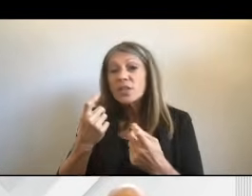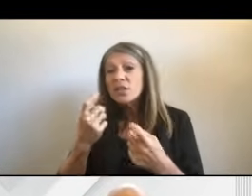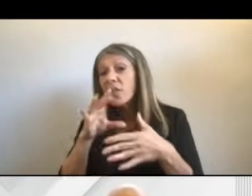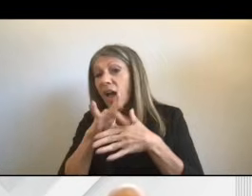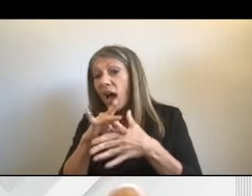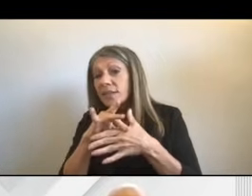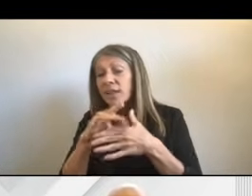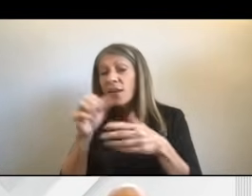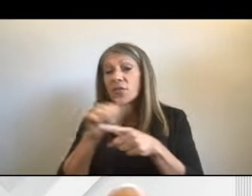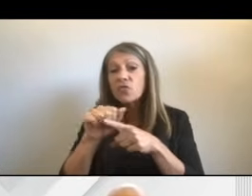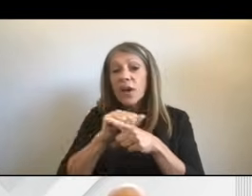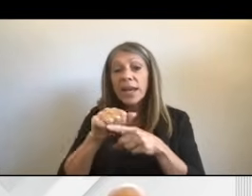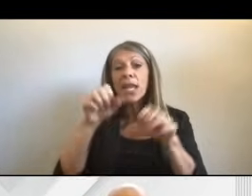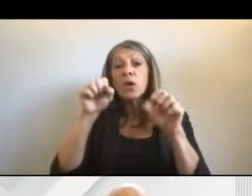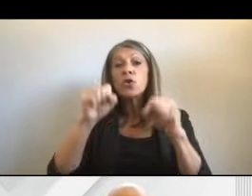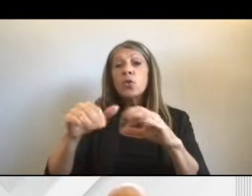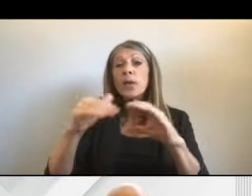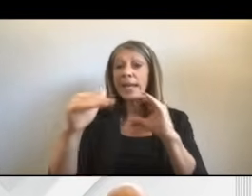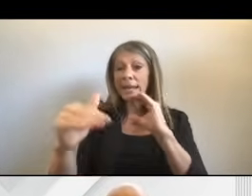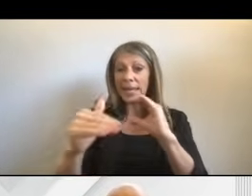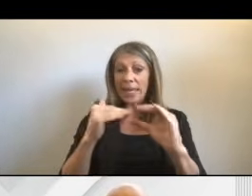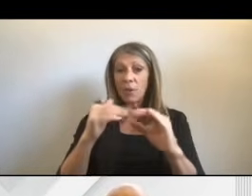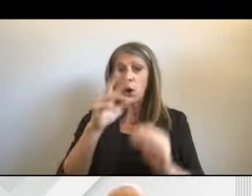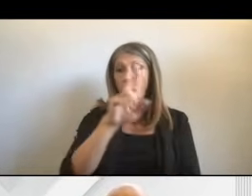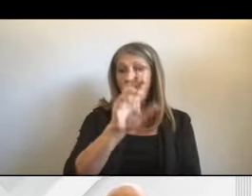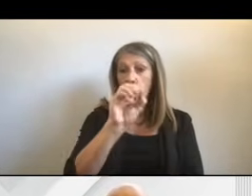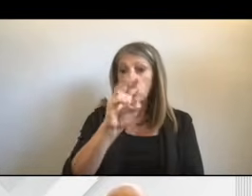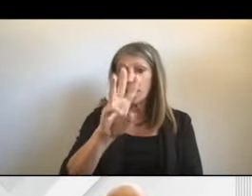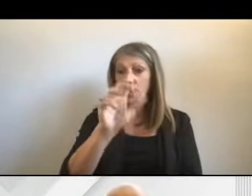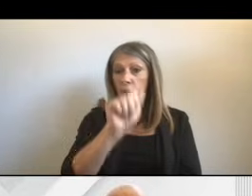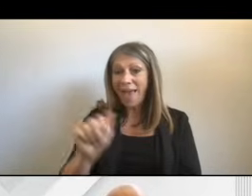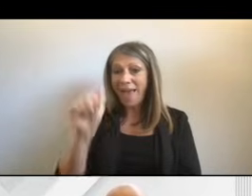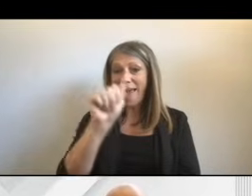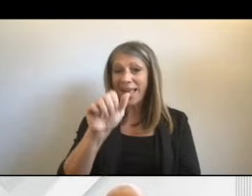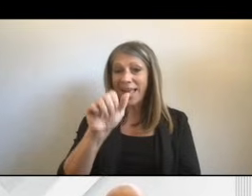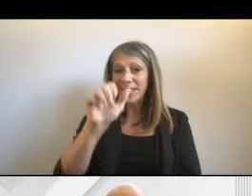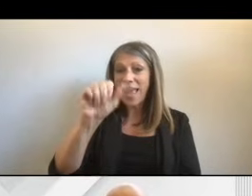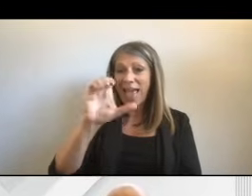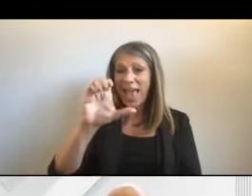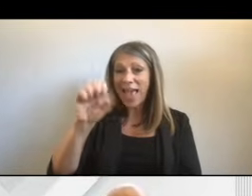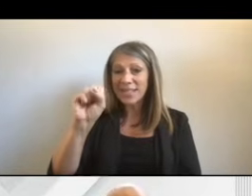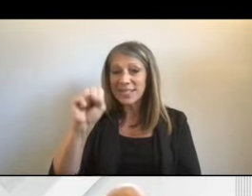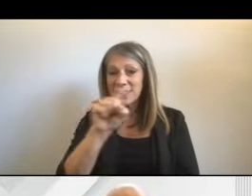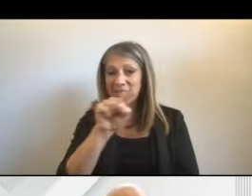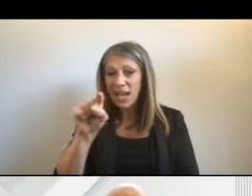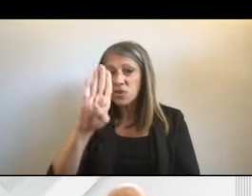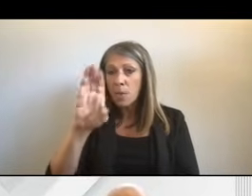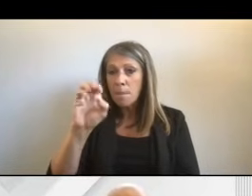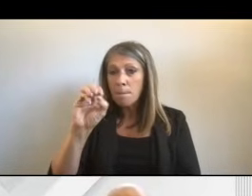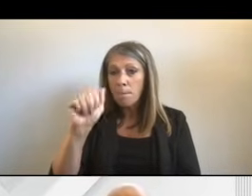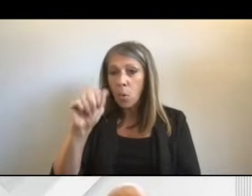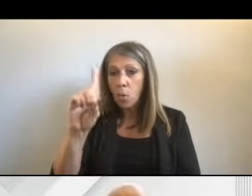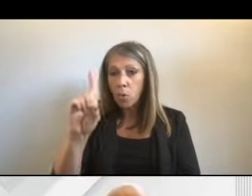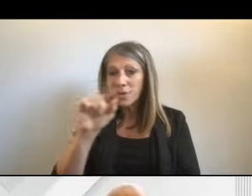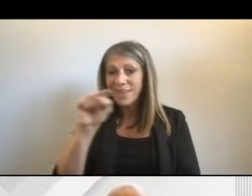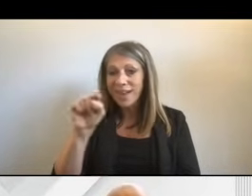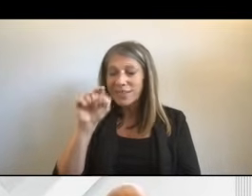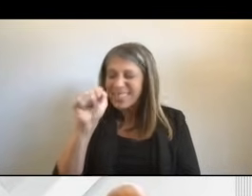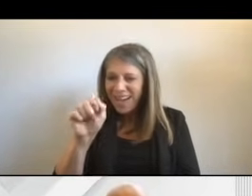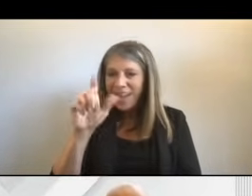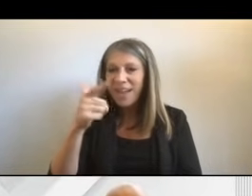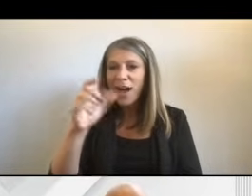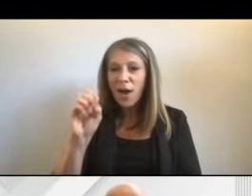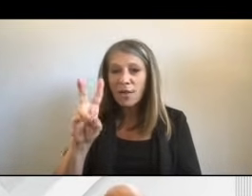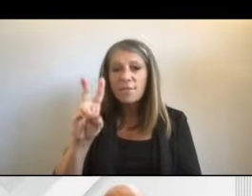provided, you can send an email to row@access-board.gov or call our TA line at